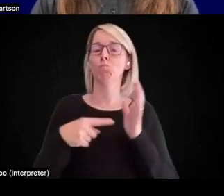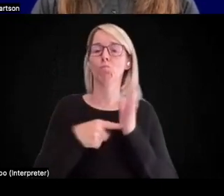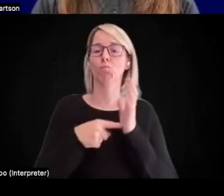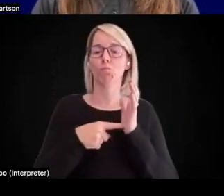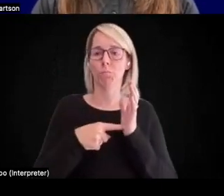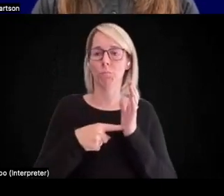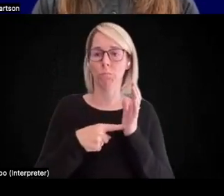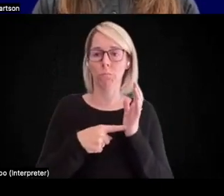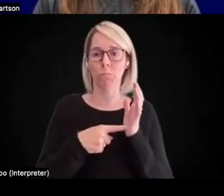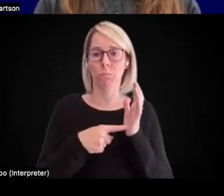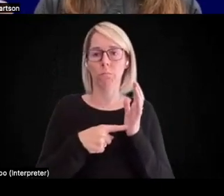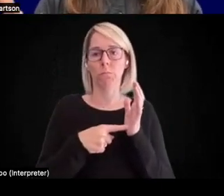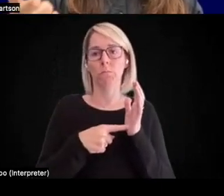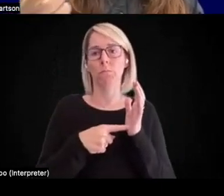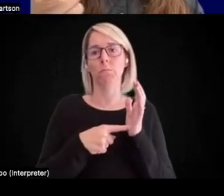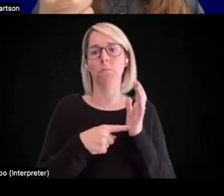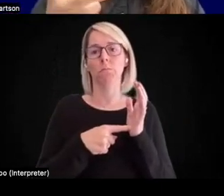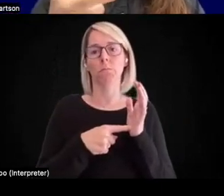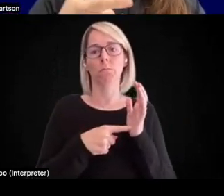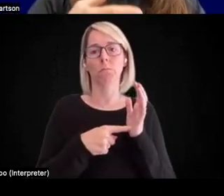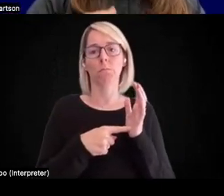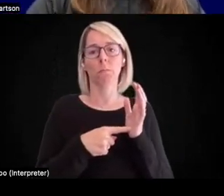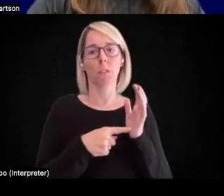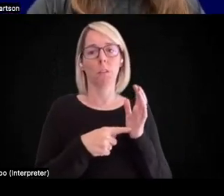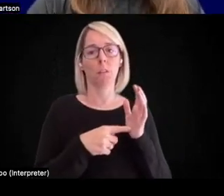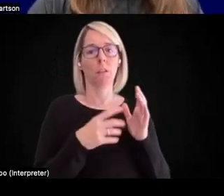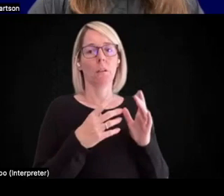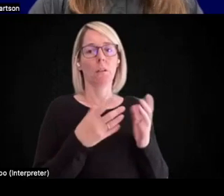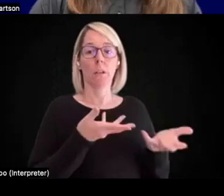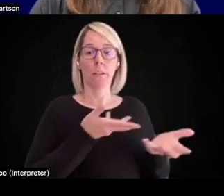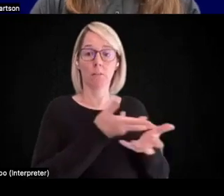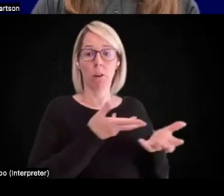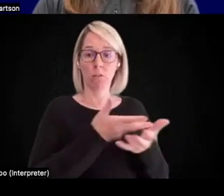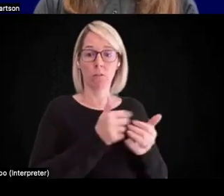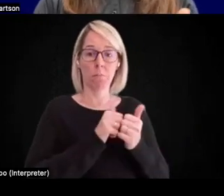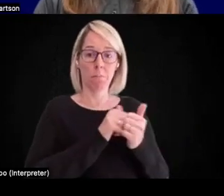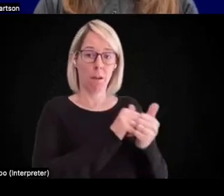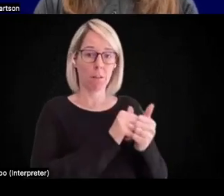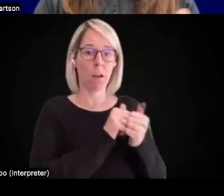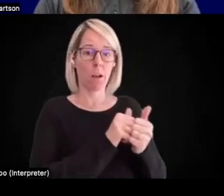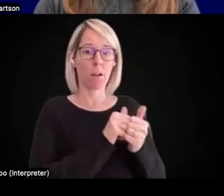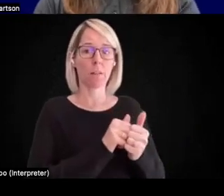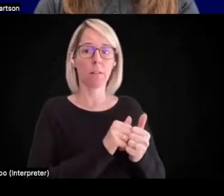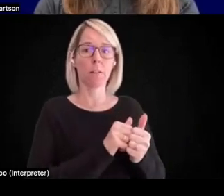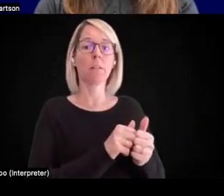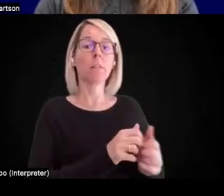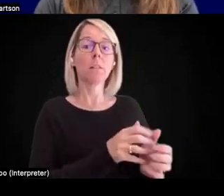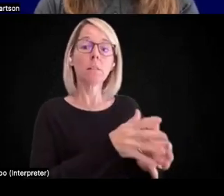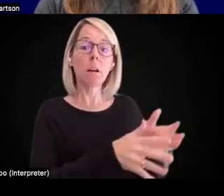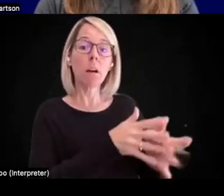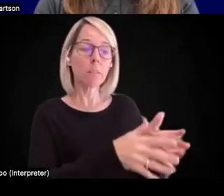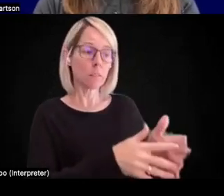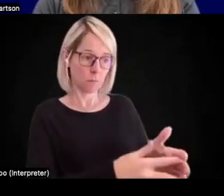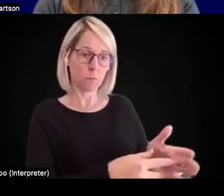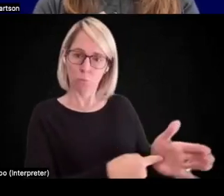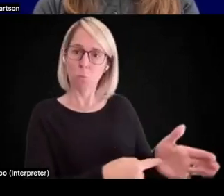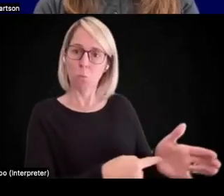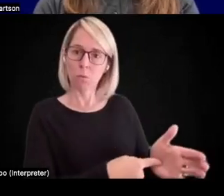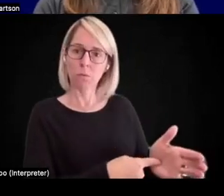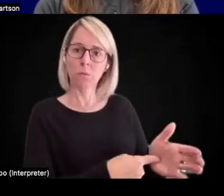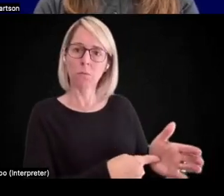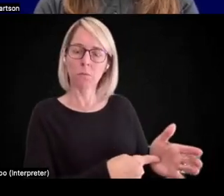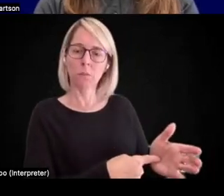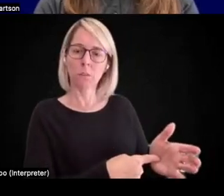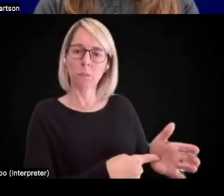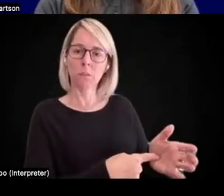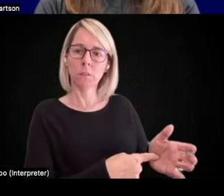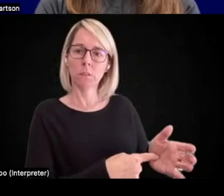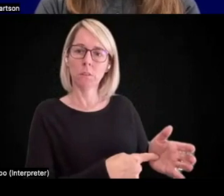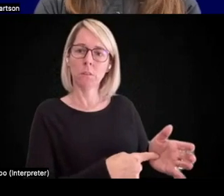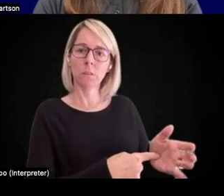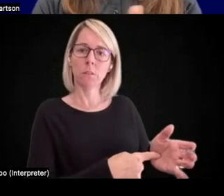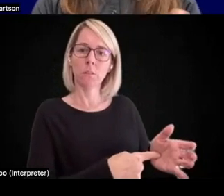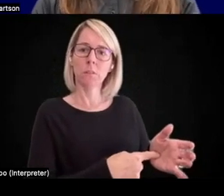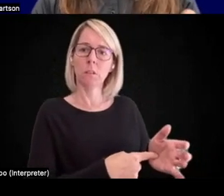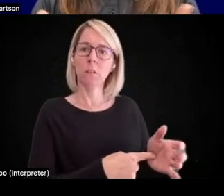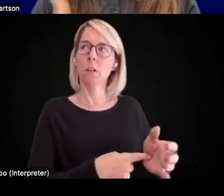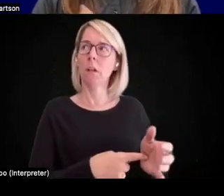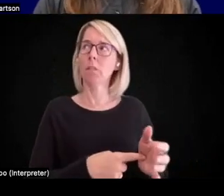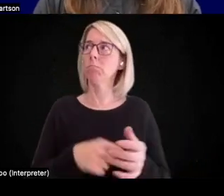and the interaction partner signs back "Toilet" to them and then they go "Oh, yes". They've taken